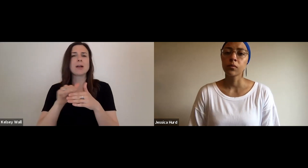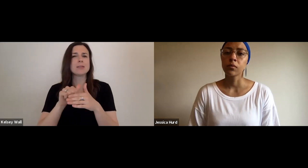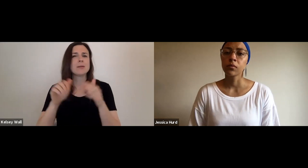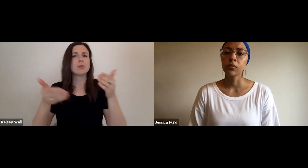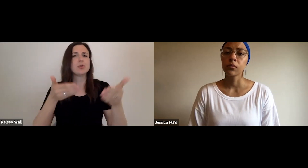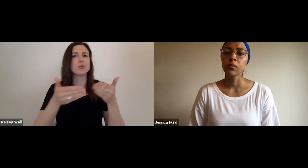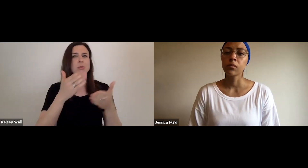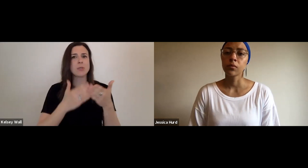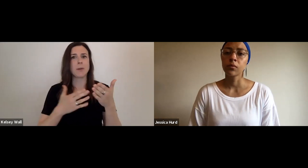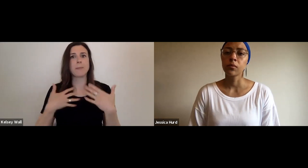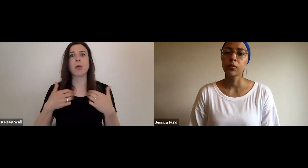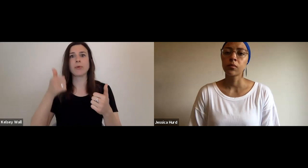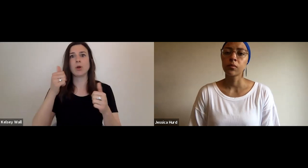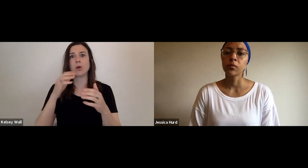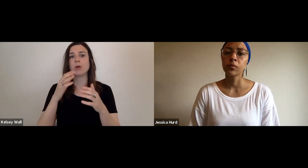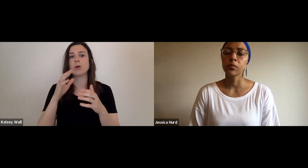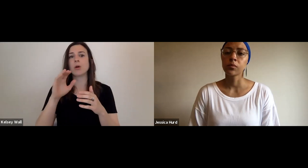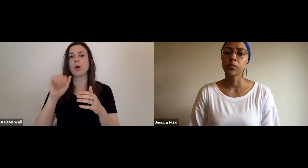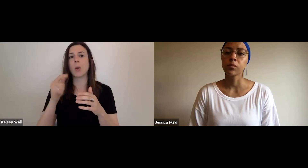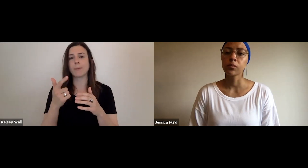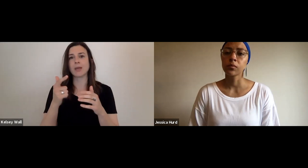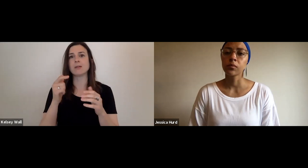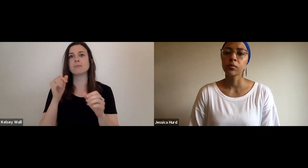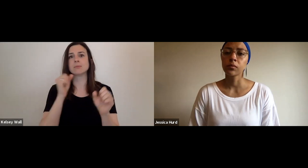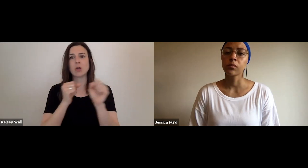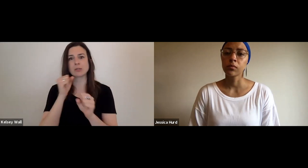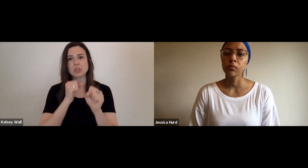What do you do when your emotions come up,